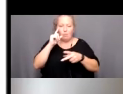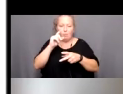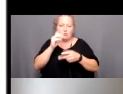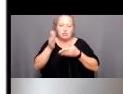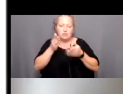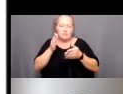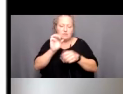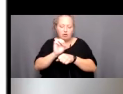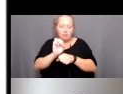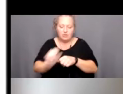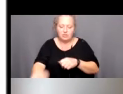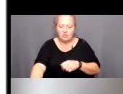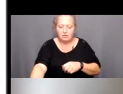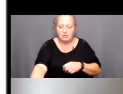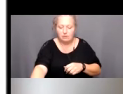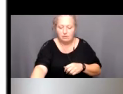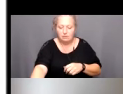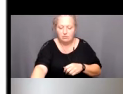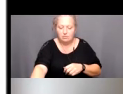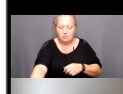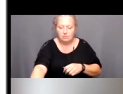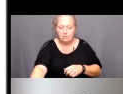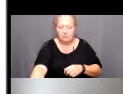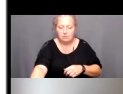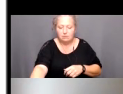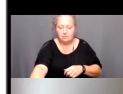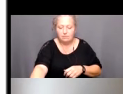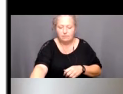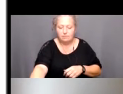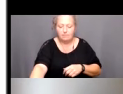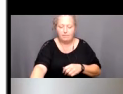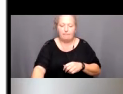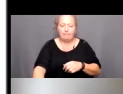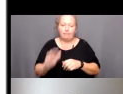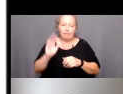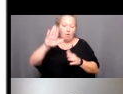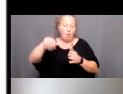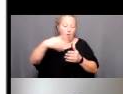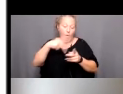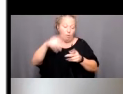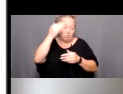Next slide. As we all know, heat illness is preventable,